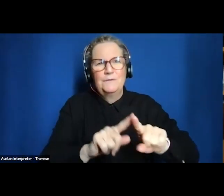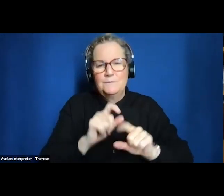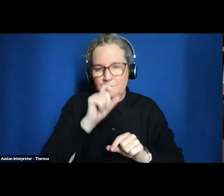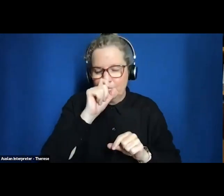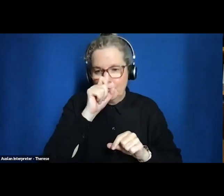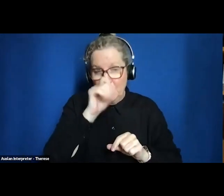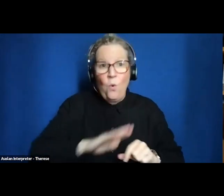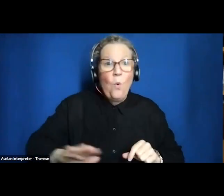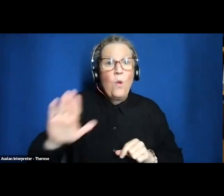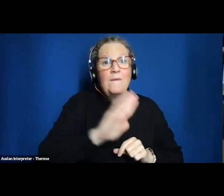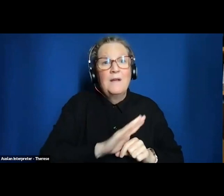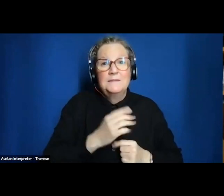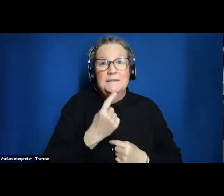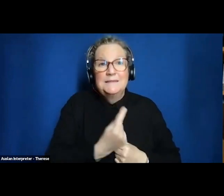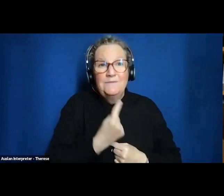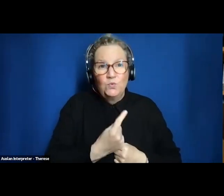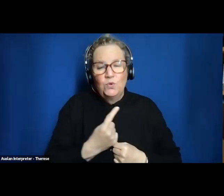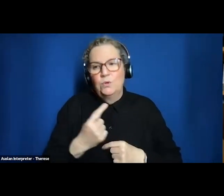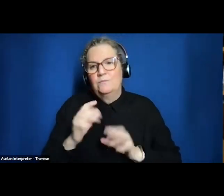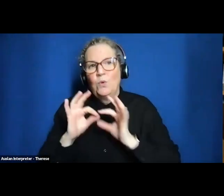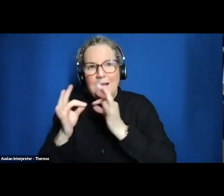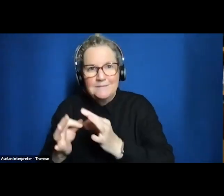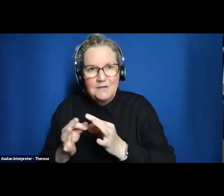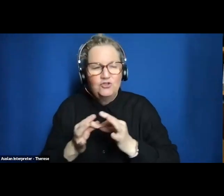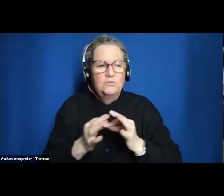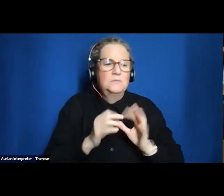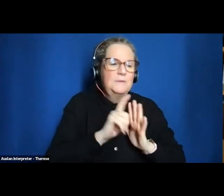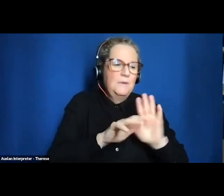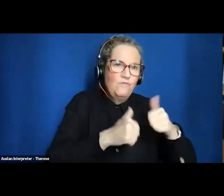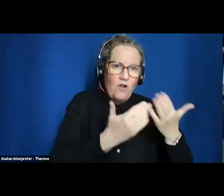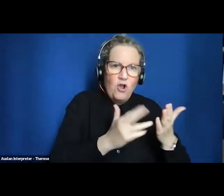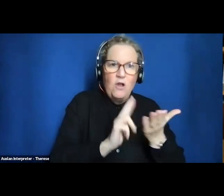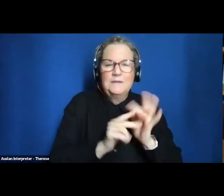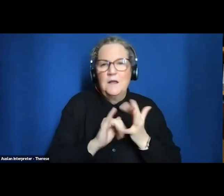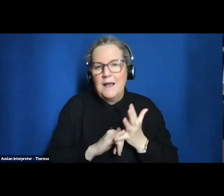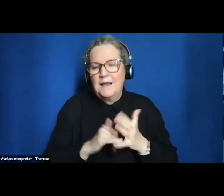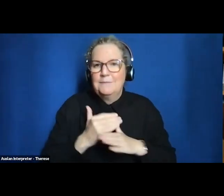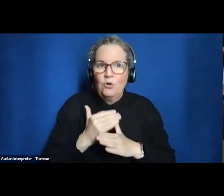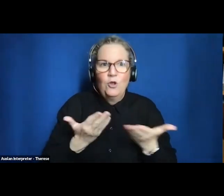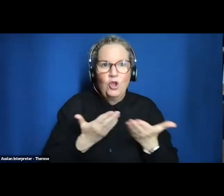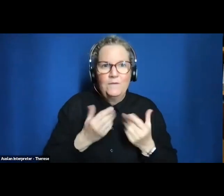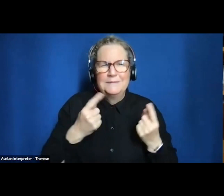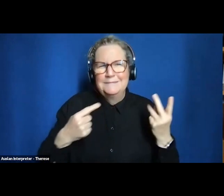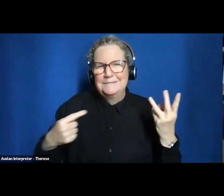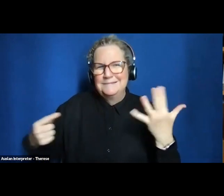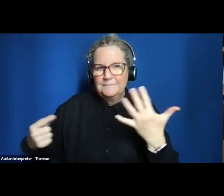individuals, representative organizations, disability providers, NDIS, employment services and more and governments